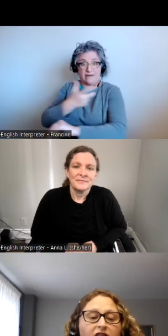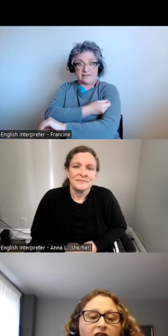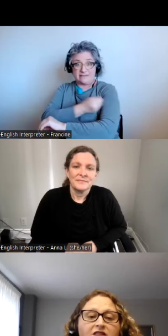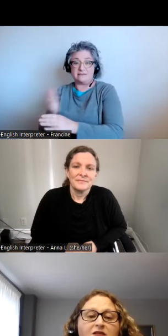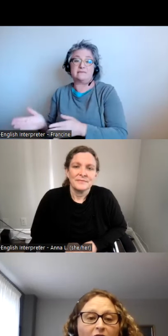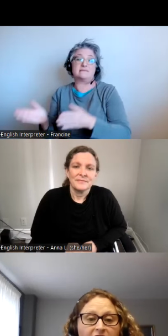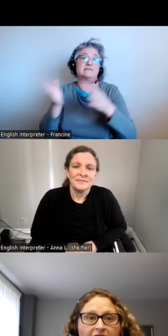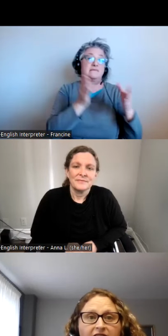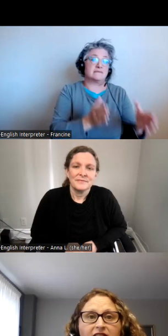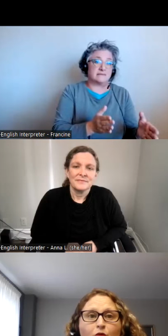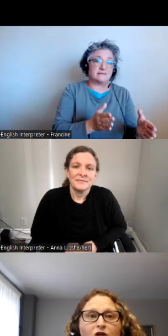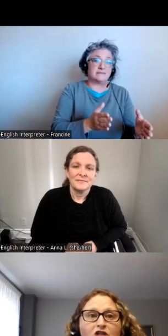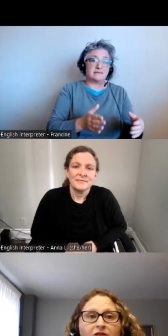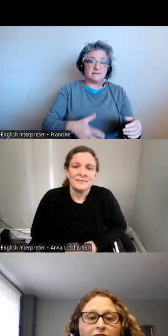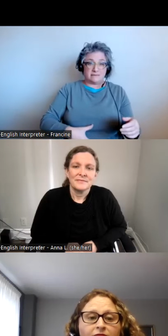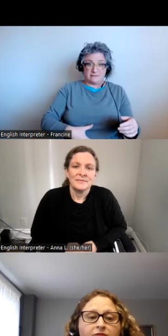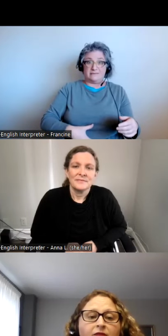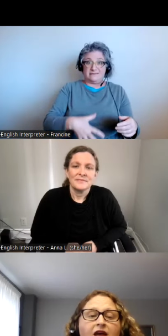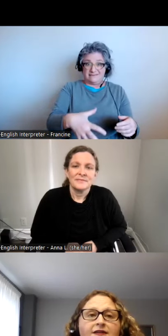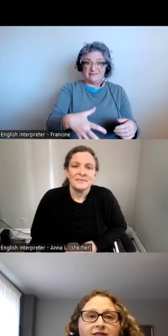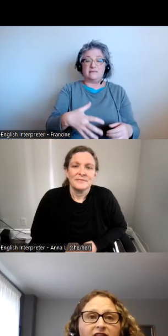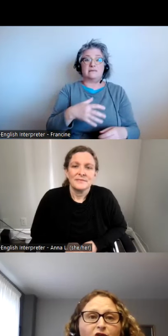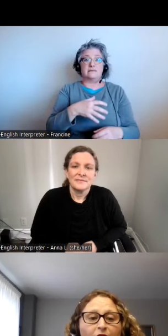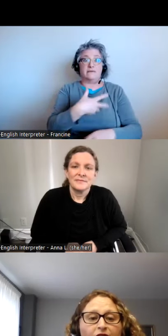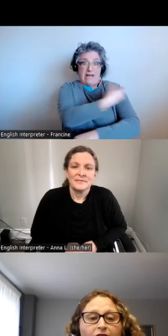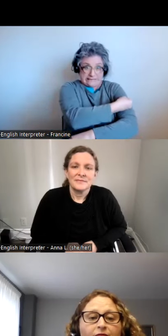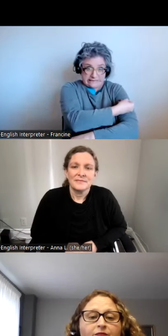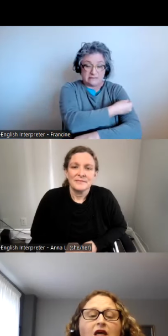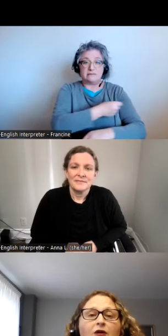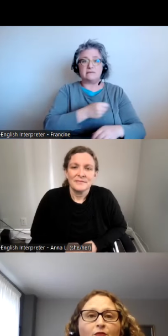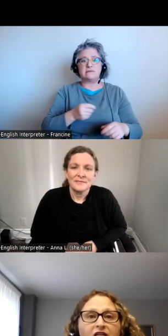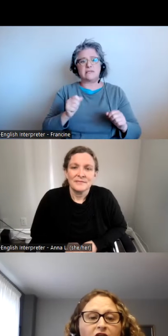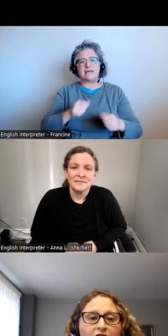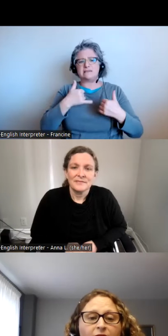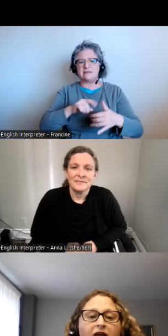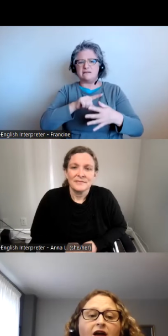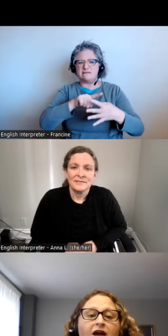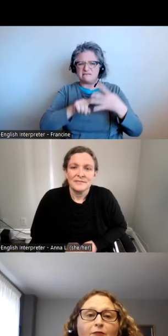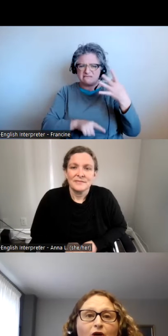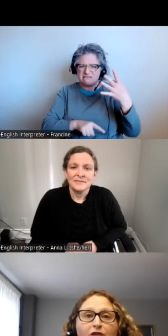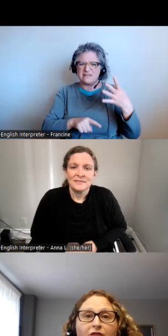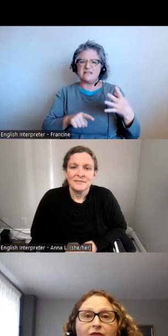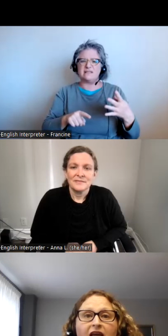difference seen in Covid-19 vaccinated pregnant people nurses unvaccinated